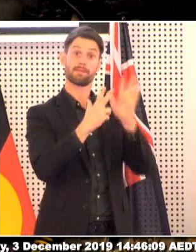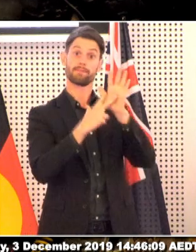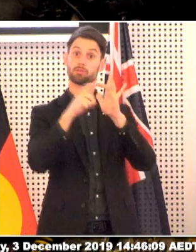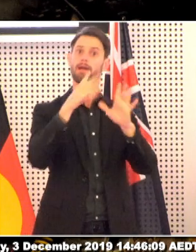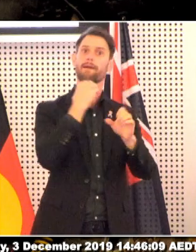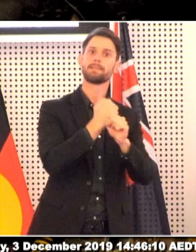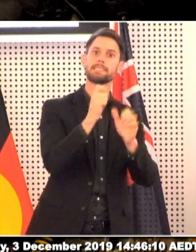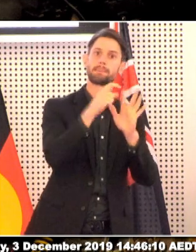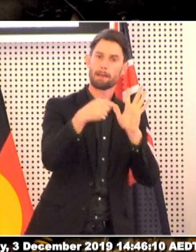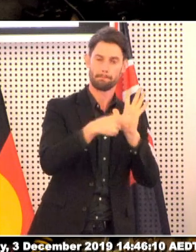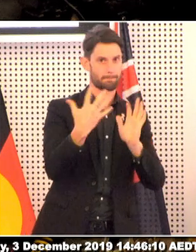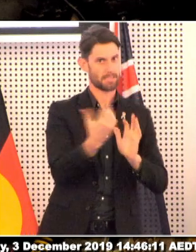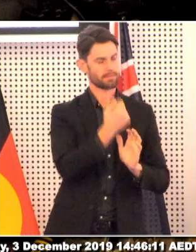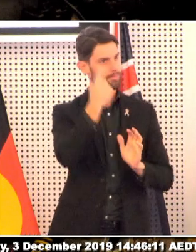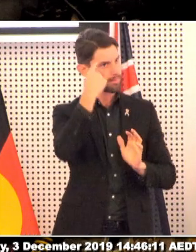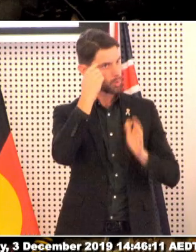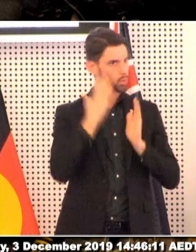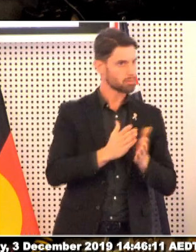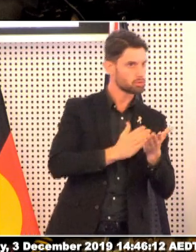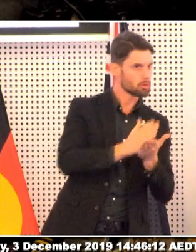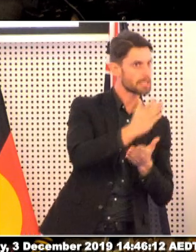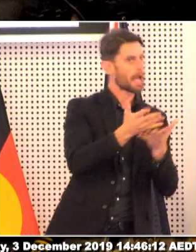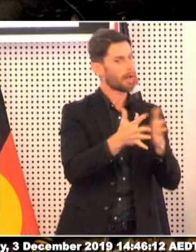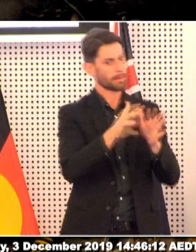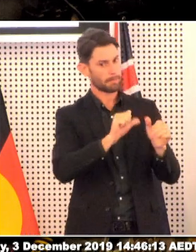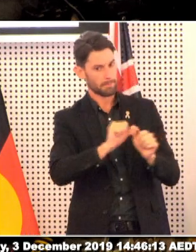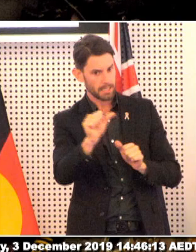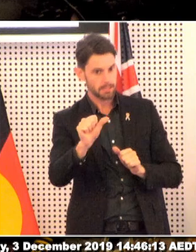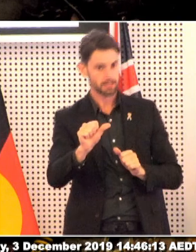And is this something that you’ve seen operate in Victoria in the areas that